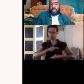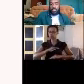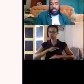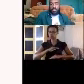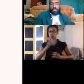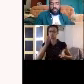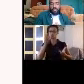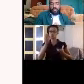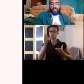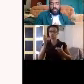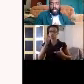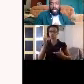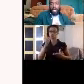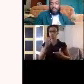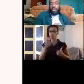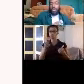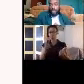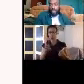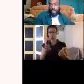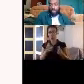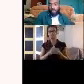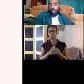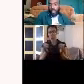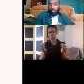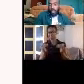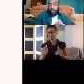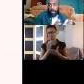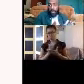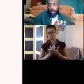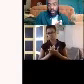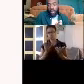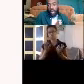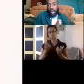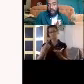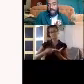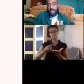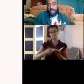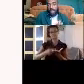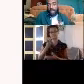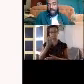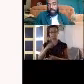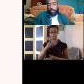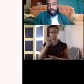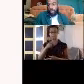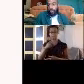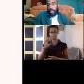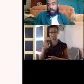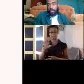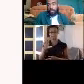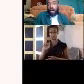So I do want to talk about Pink Flamingo. We did get permission from Allison to talk